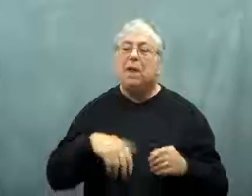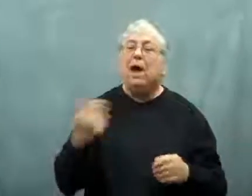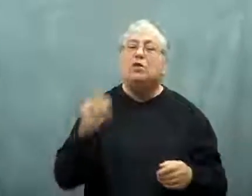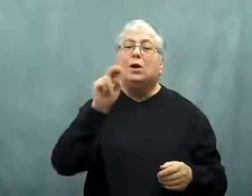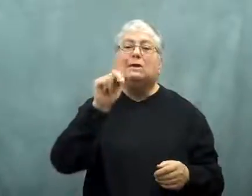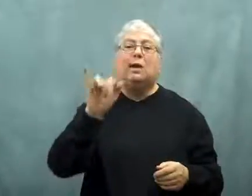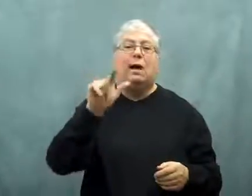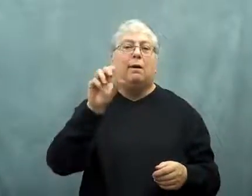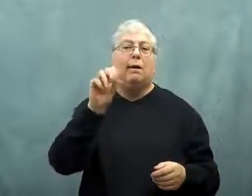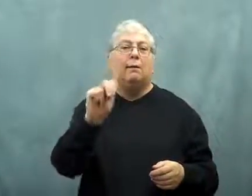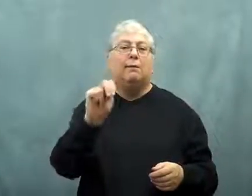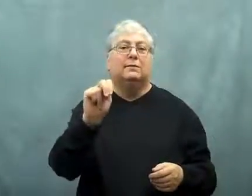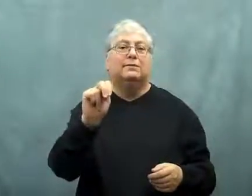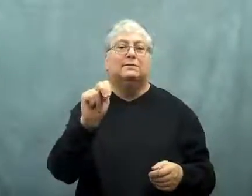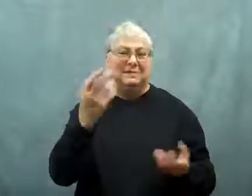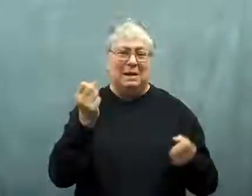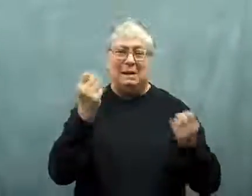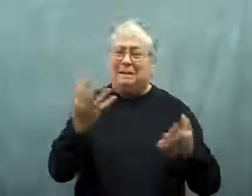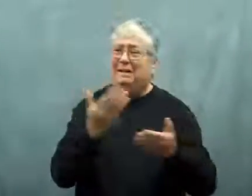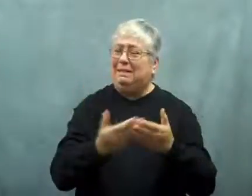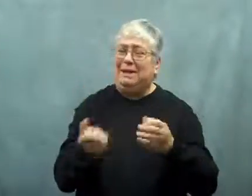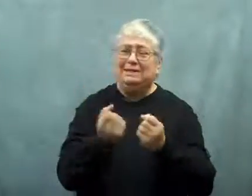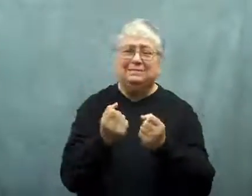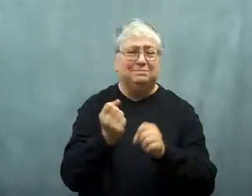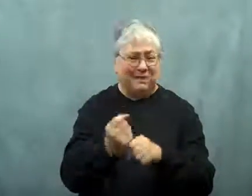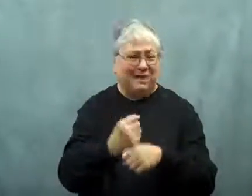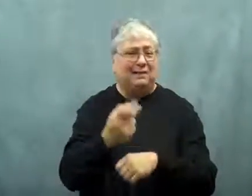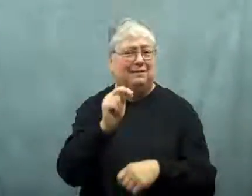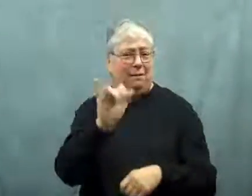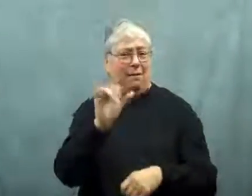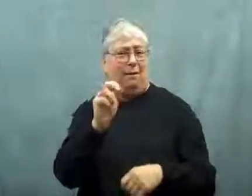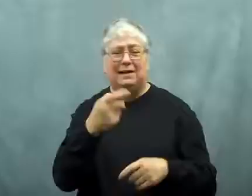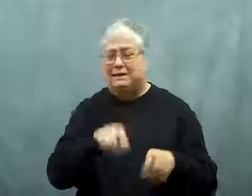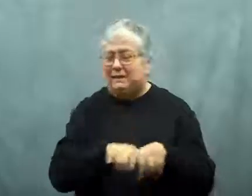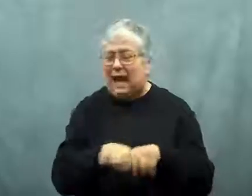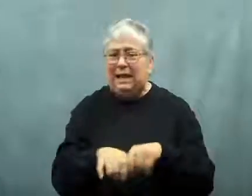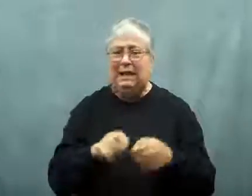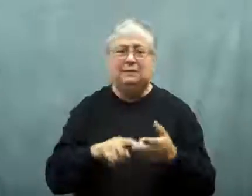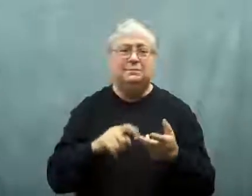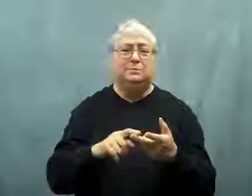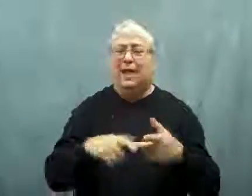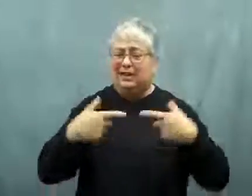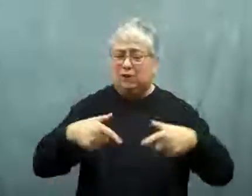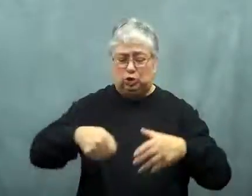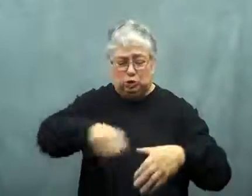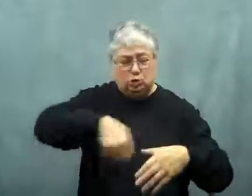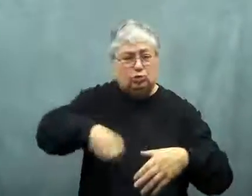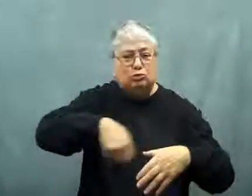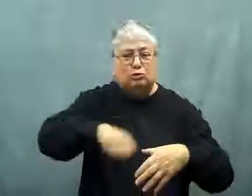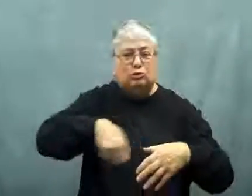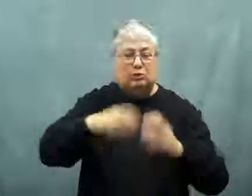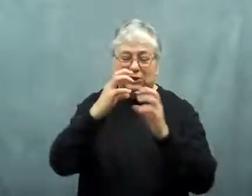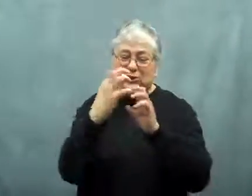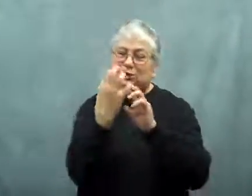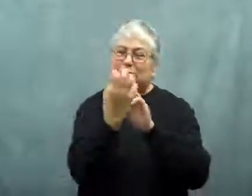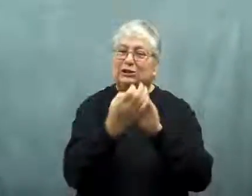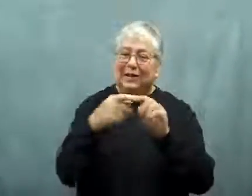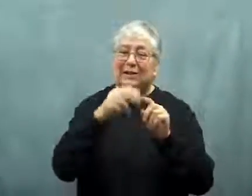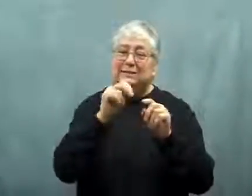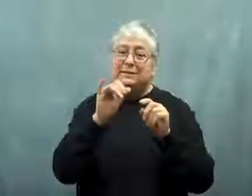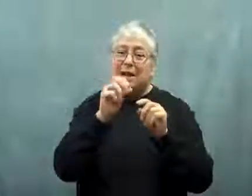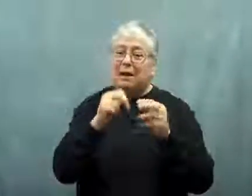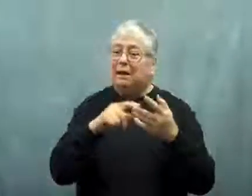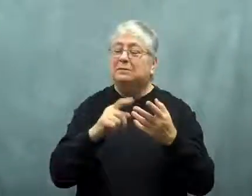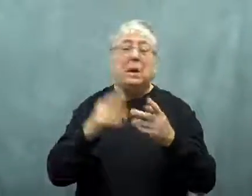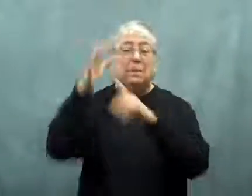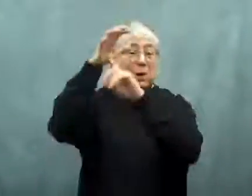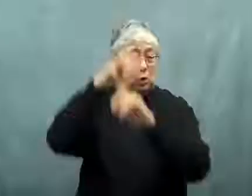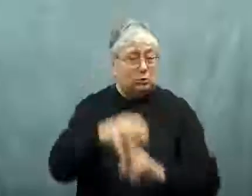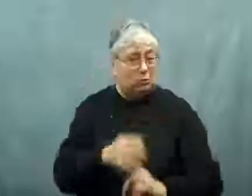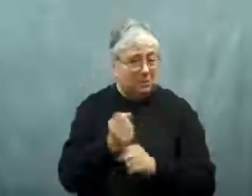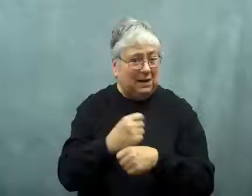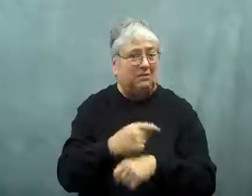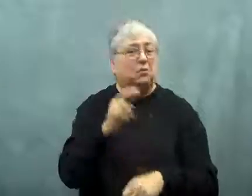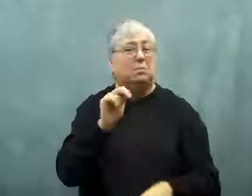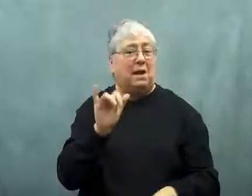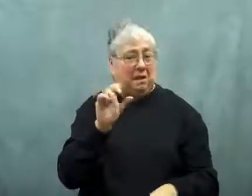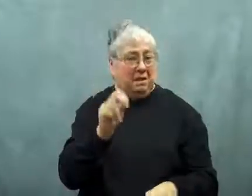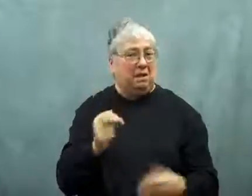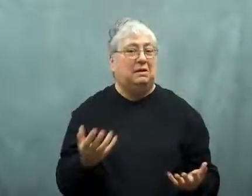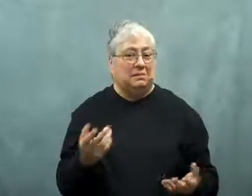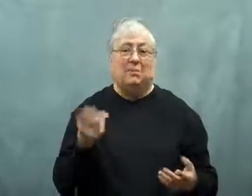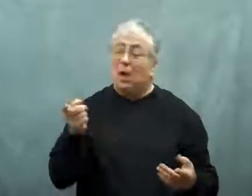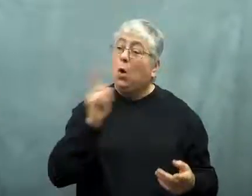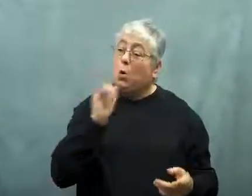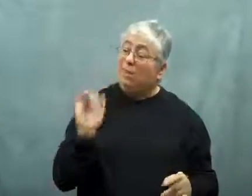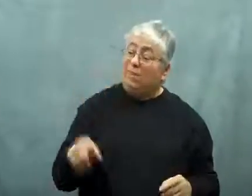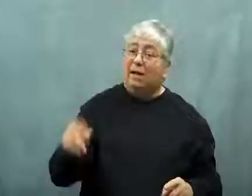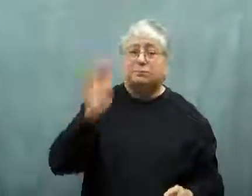Many things are made from nylon; stockings, dish scrubbers,